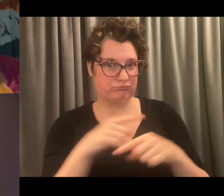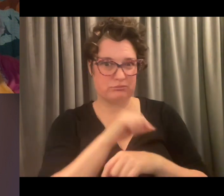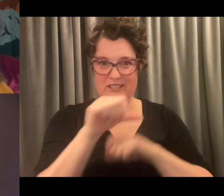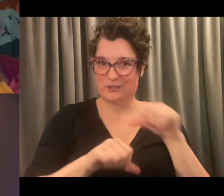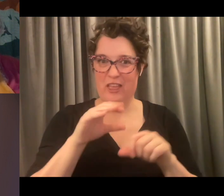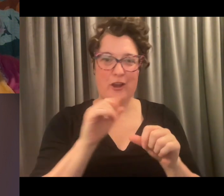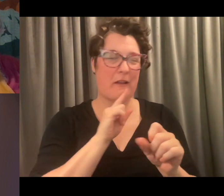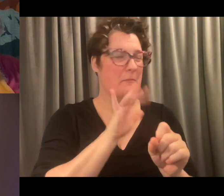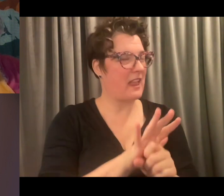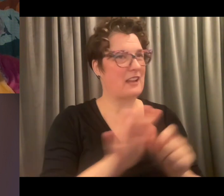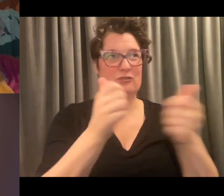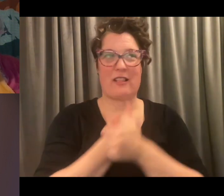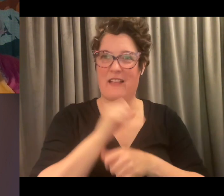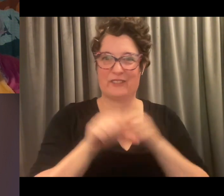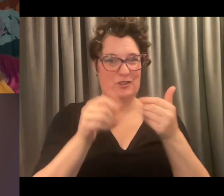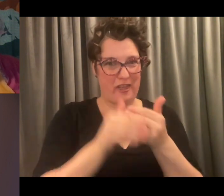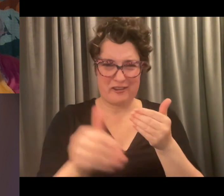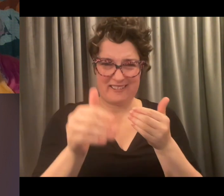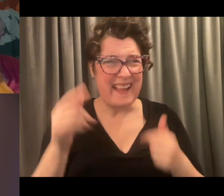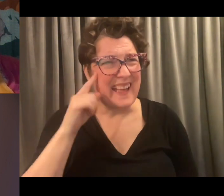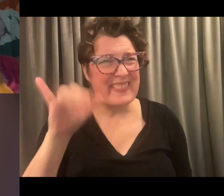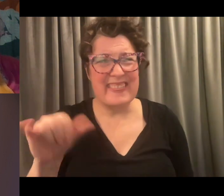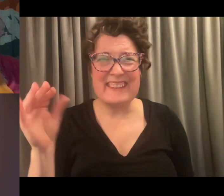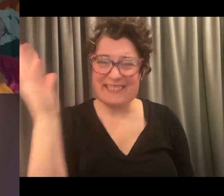And I think that's so beautiful and there's so many ways that we can look